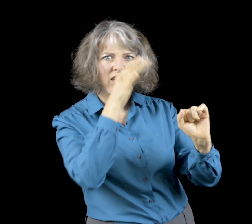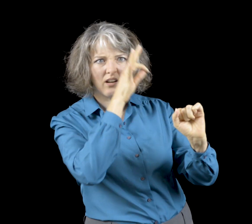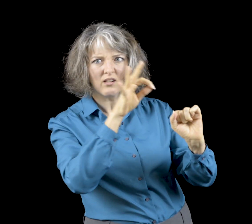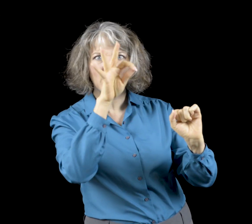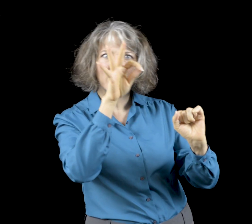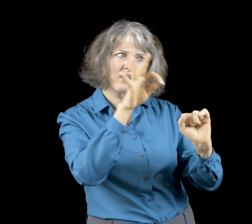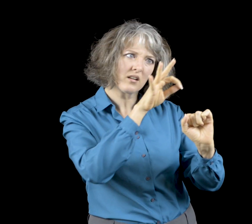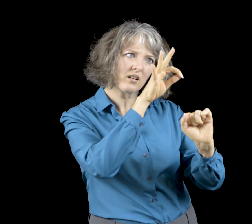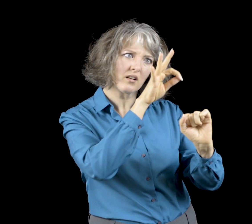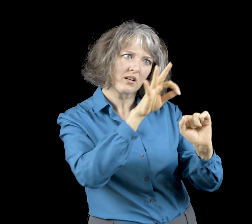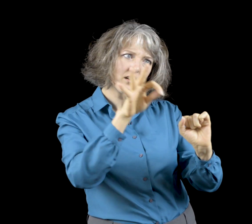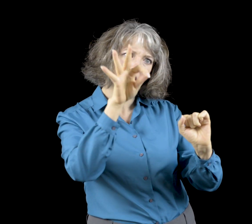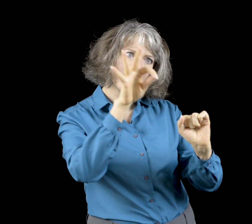Almost as you have been hypnotized.